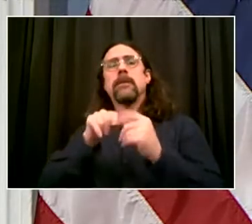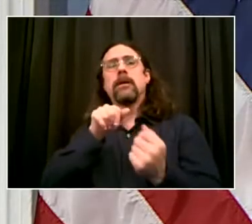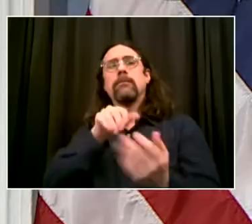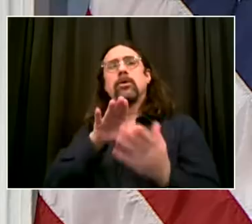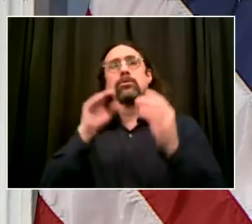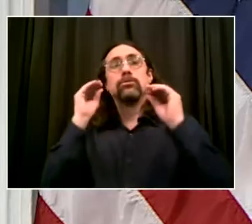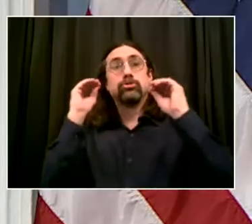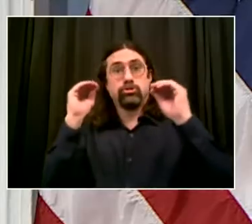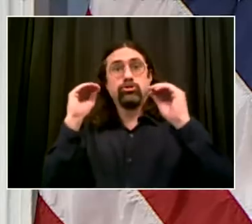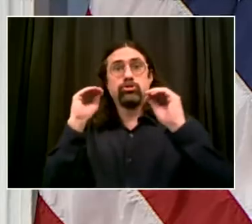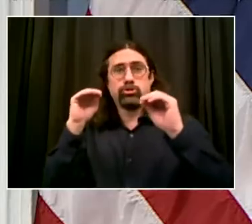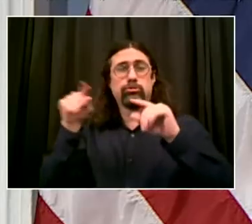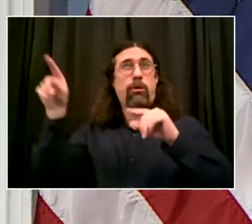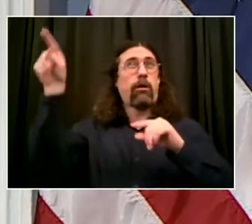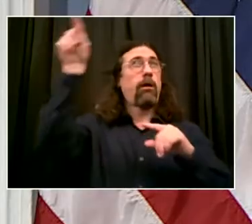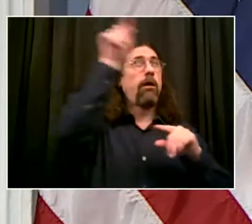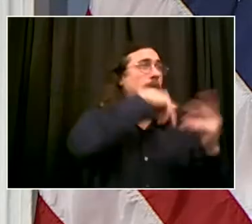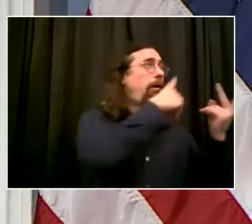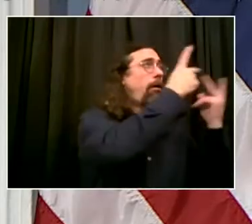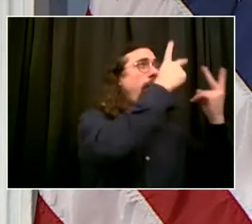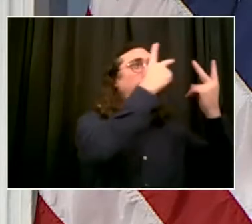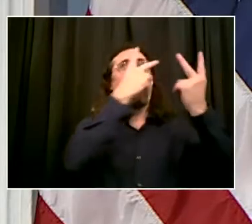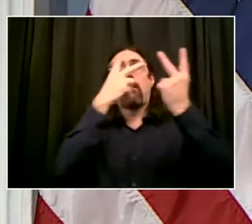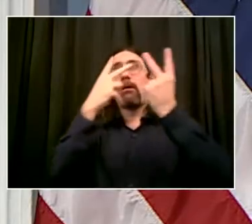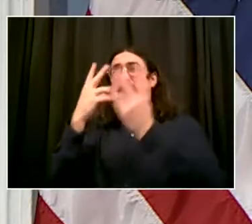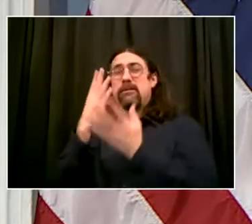TEACHERS ARE GOING TO TACKLE THE COVID ACHIEIEMEVENNGAT P